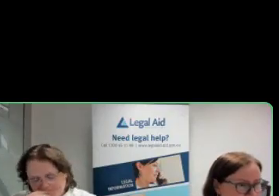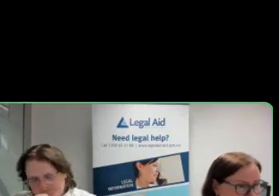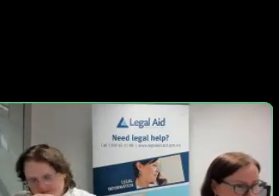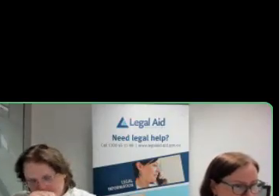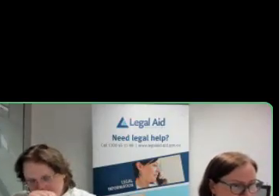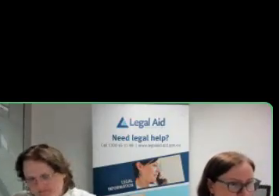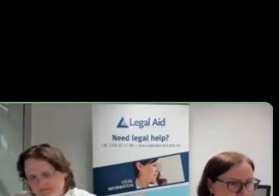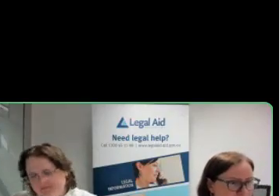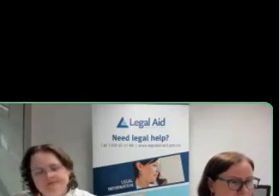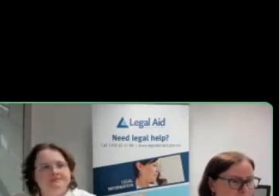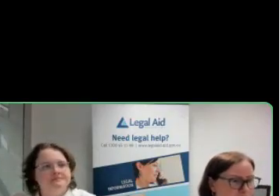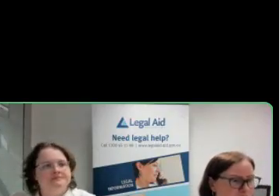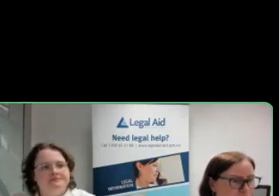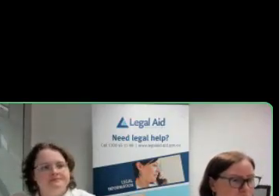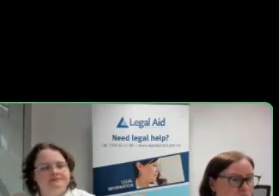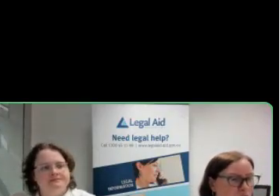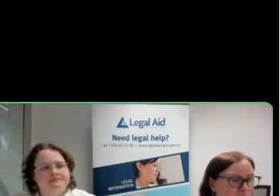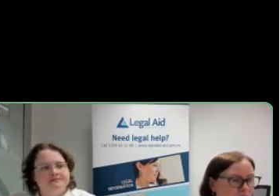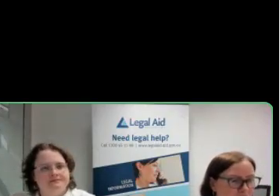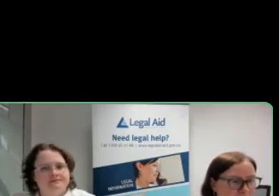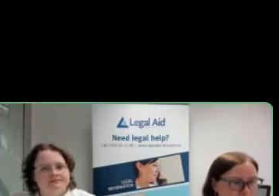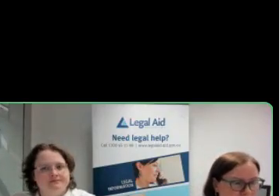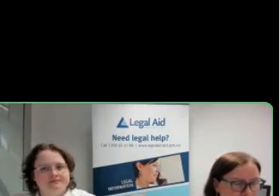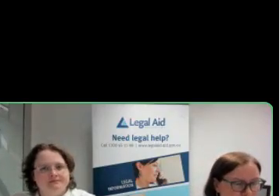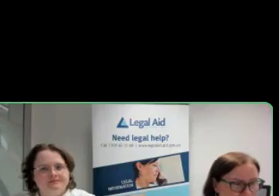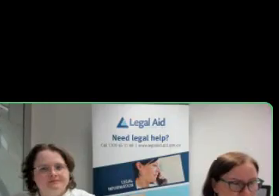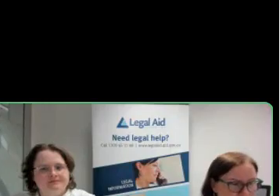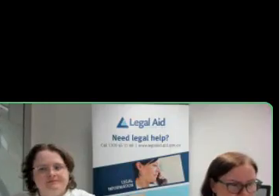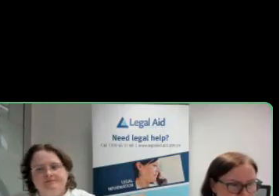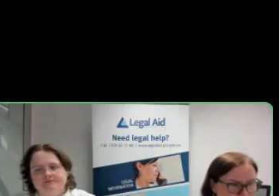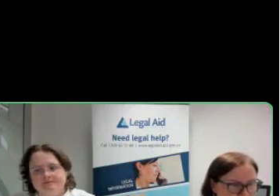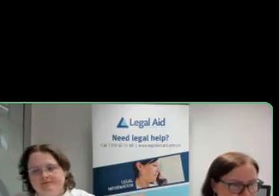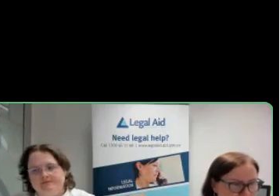And the last number listed there is for people who already have an application submitted for